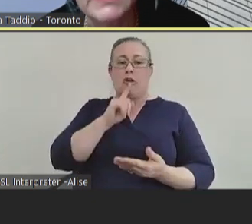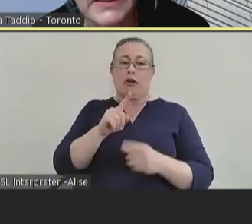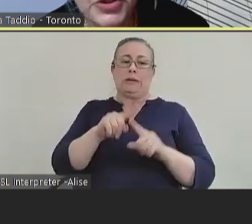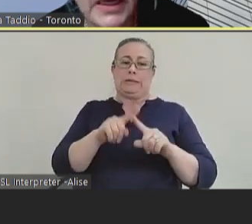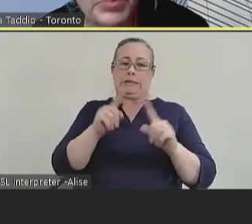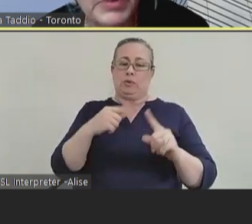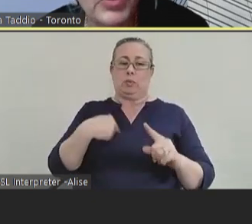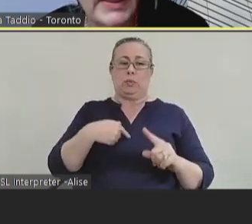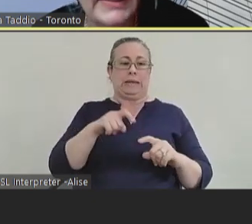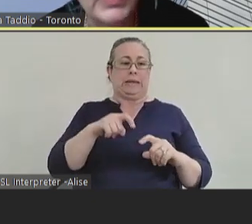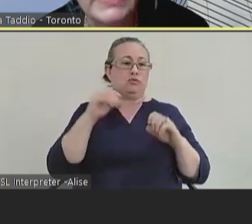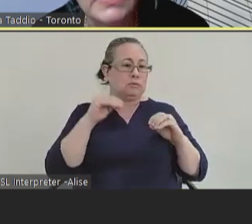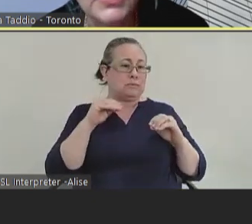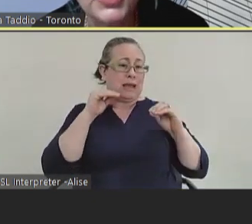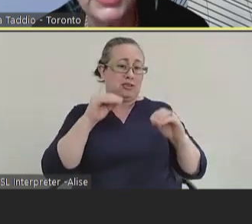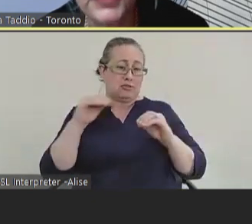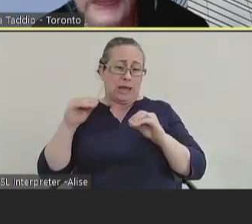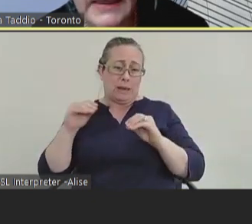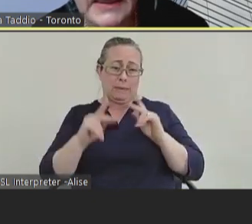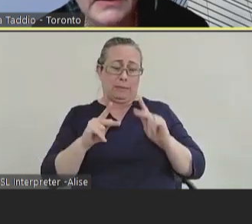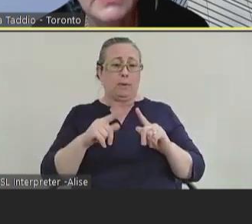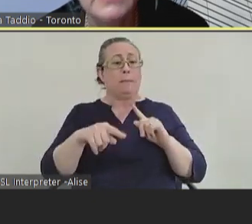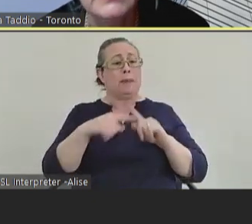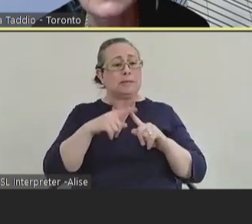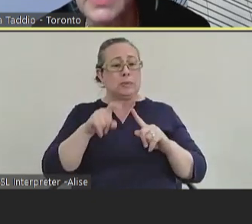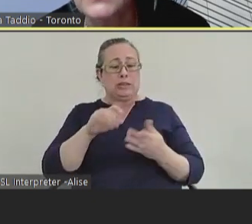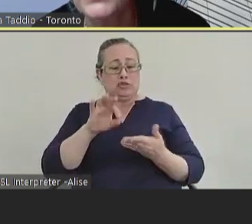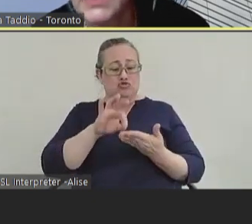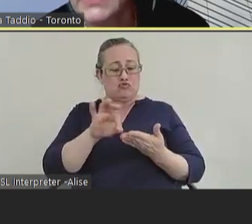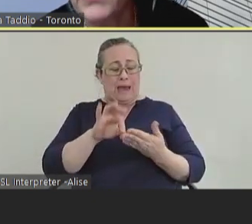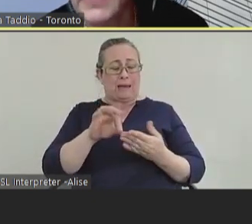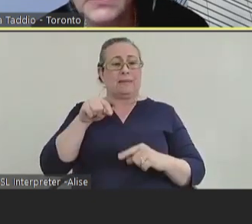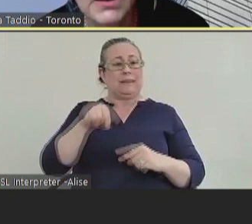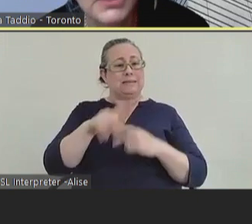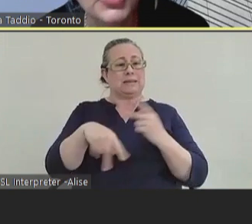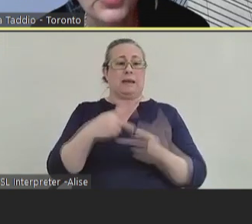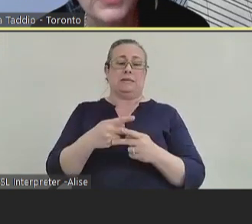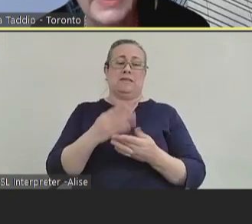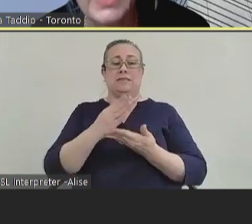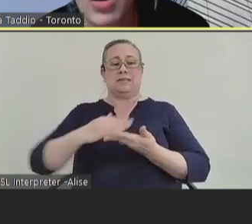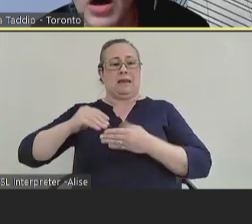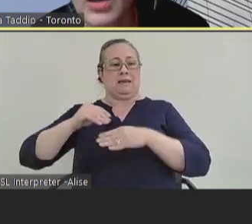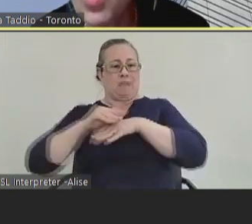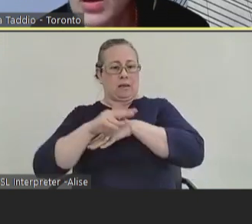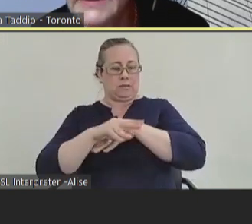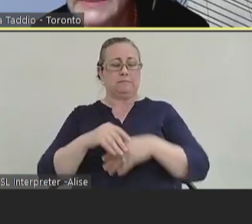to educate people, and we need to start tracking these kinds of side effects. So, they are quality